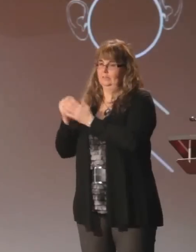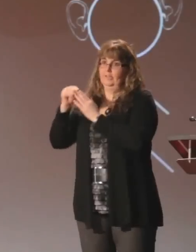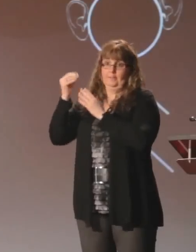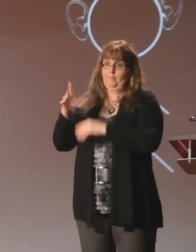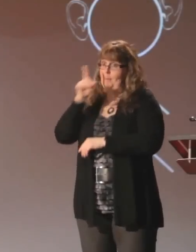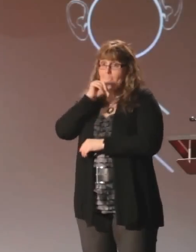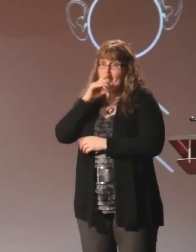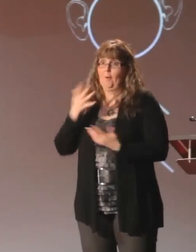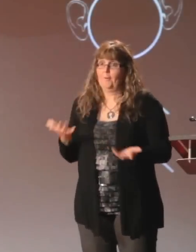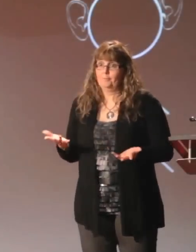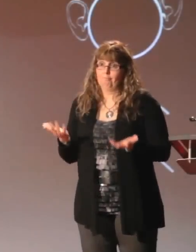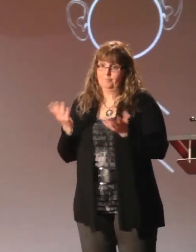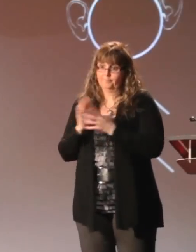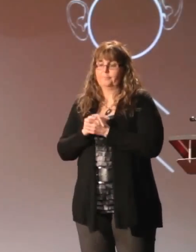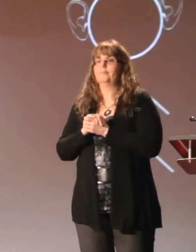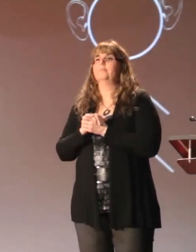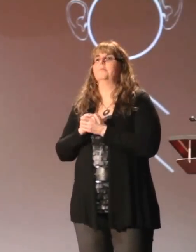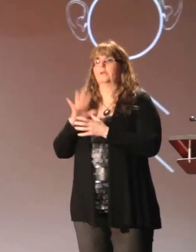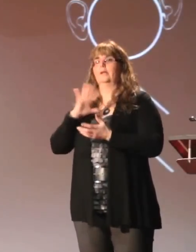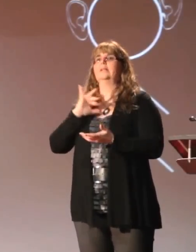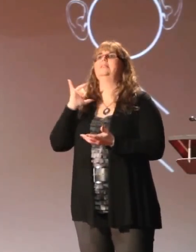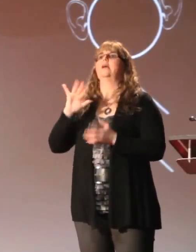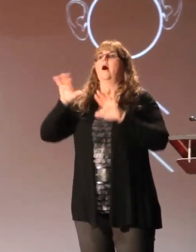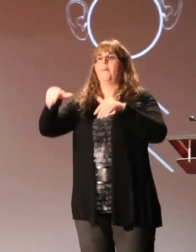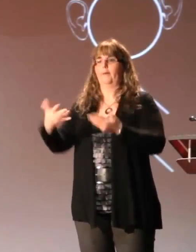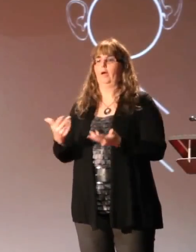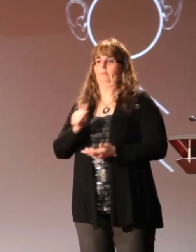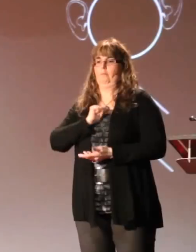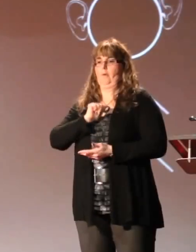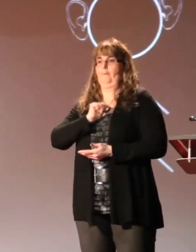You can imagine how this reduces the autonomy of an impaired person.